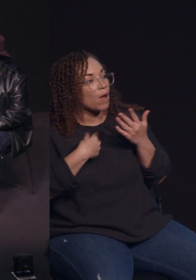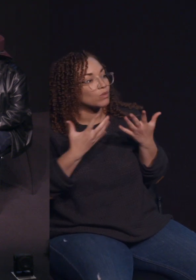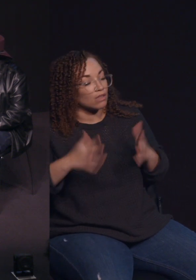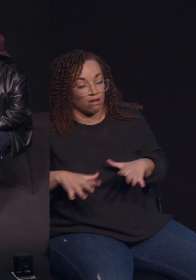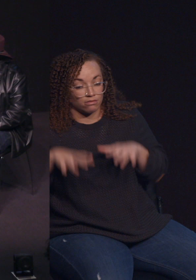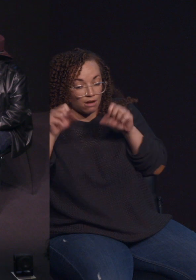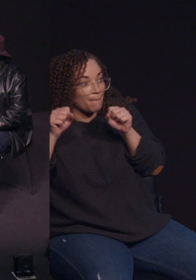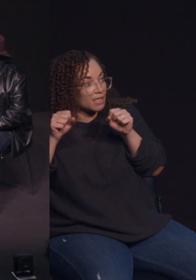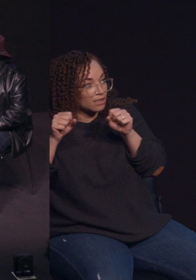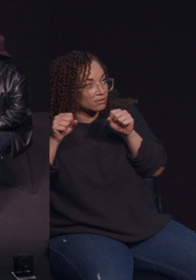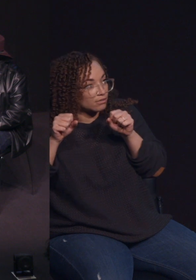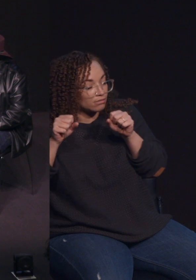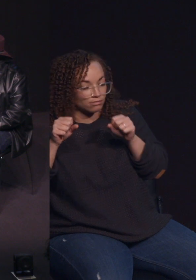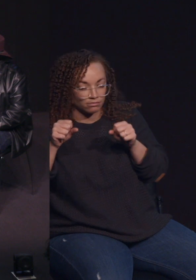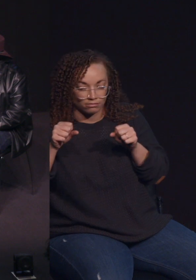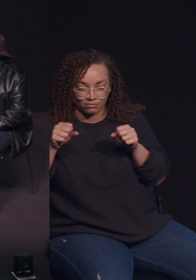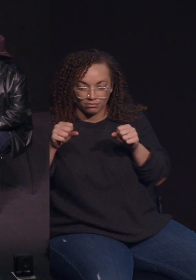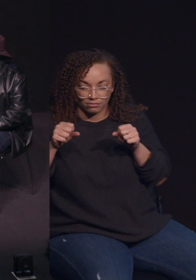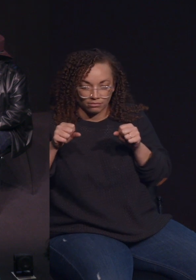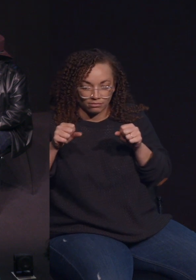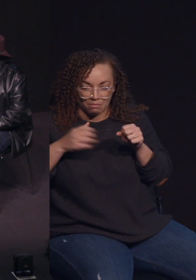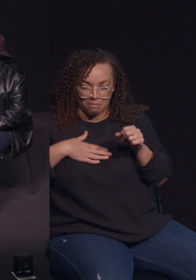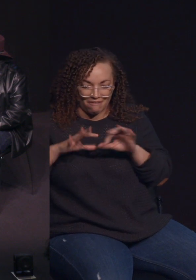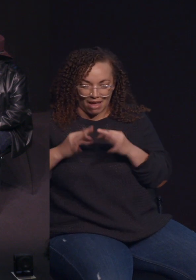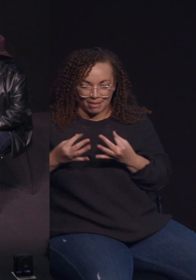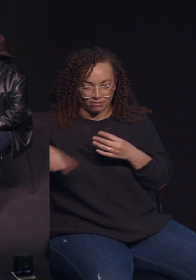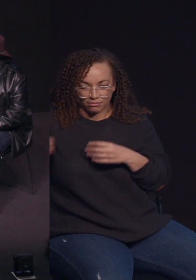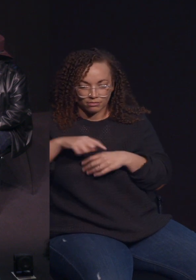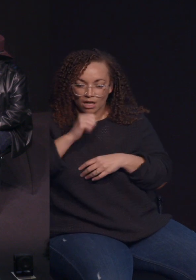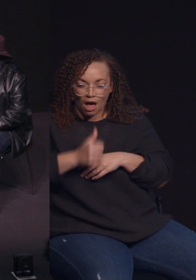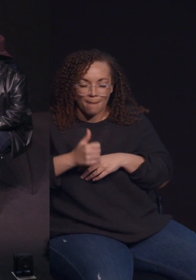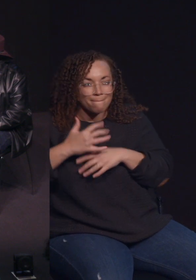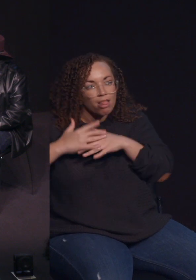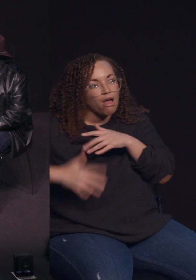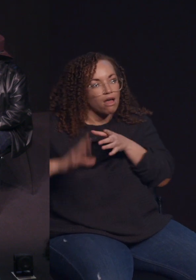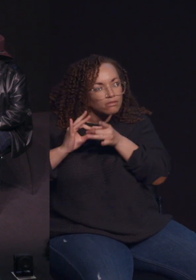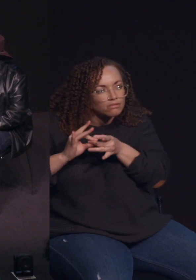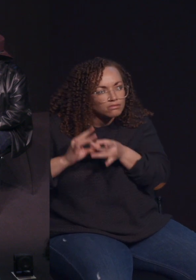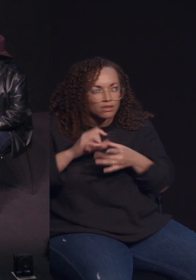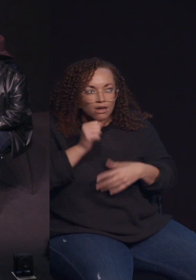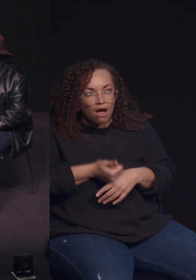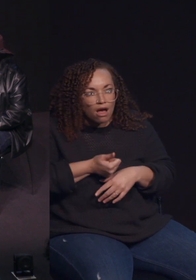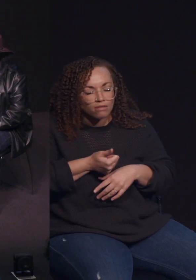blood relatives, they infused something in me and all the